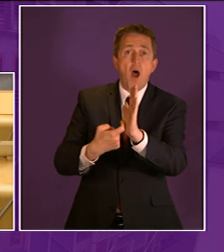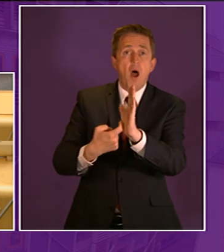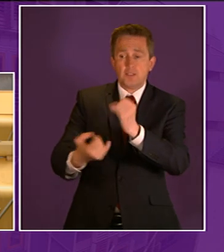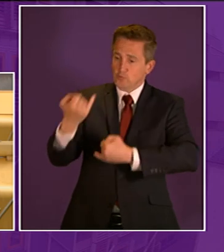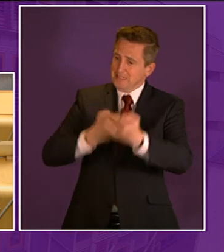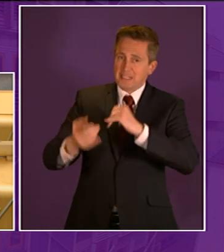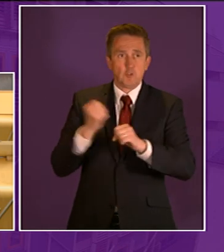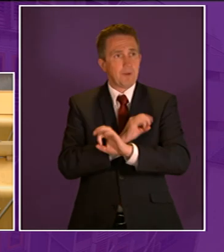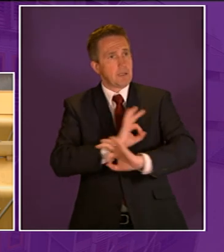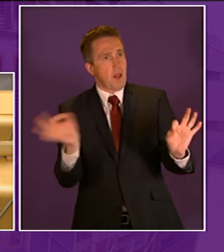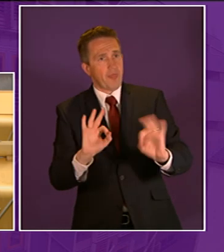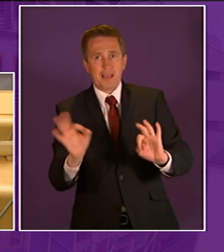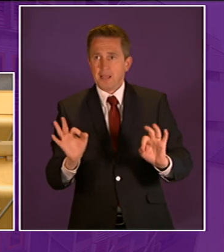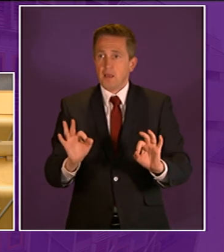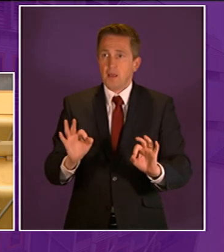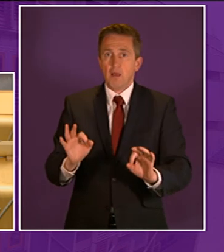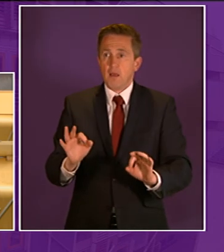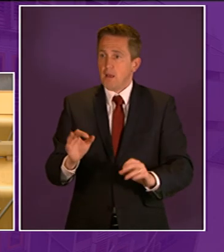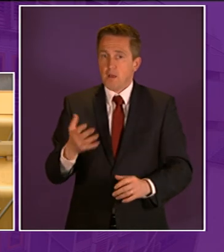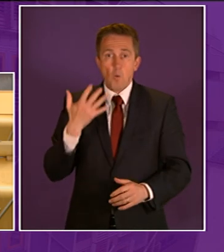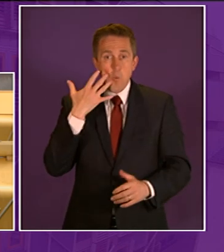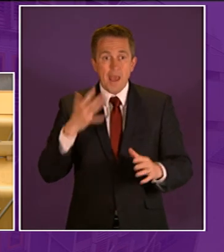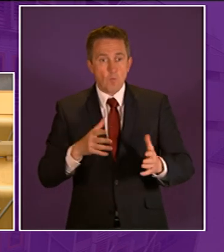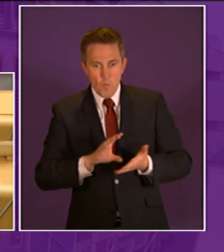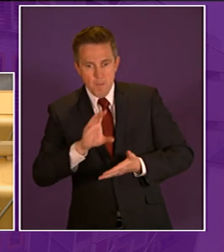months and, when we do something, Mr Johnson accuses us of spending public money.